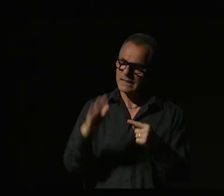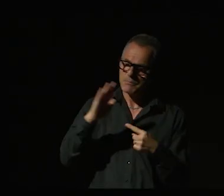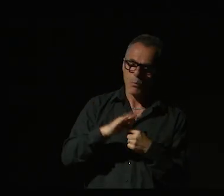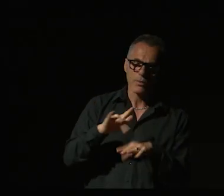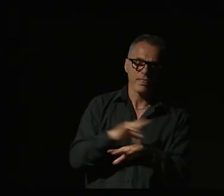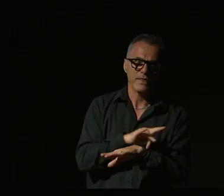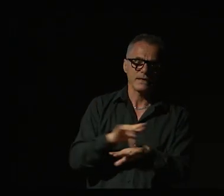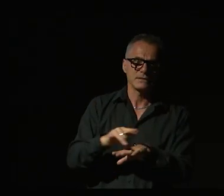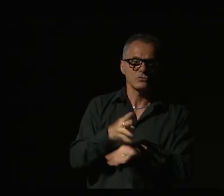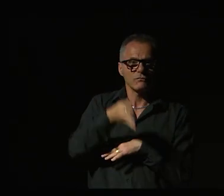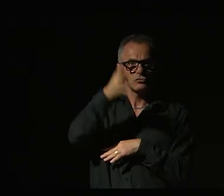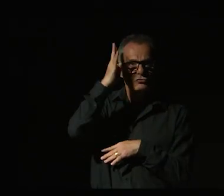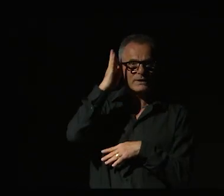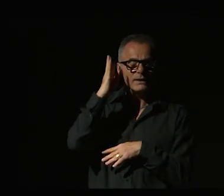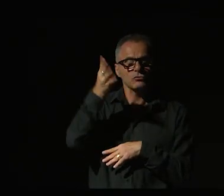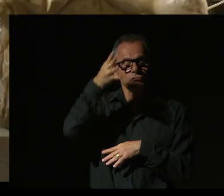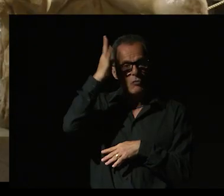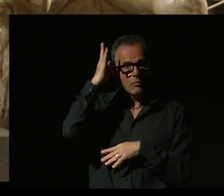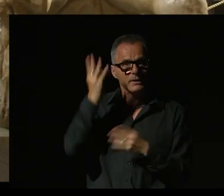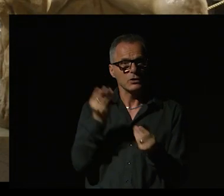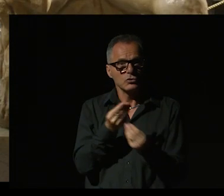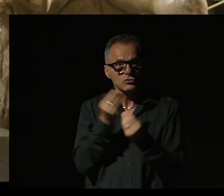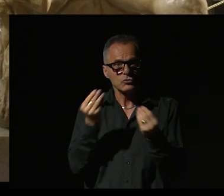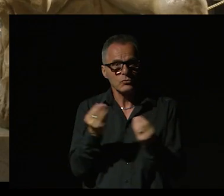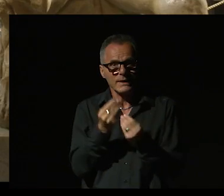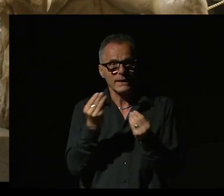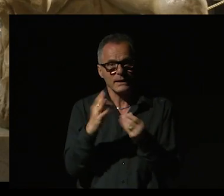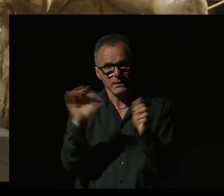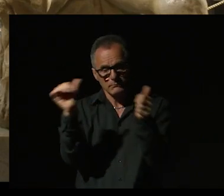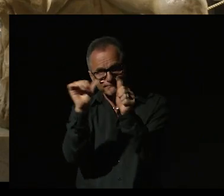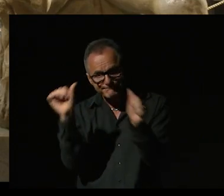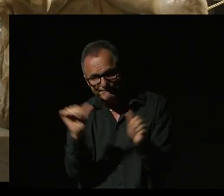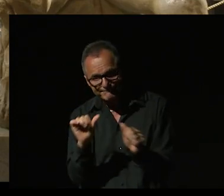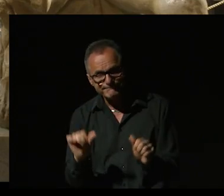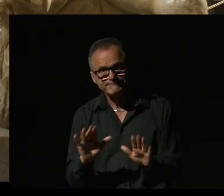Another reference that we can try to trace